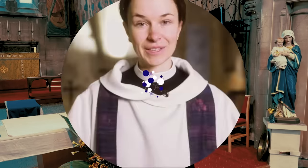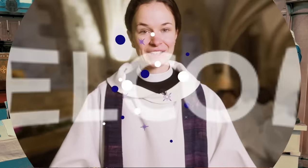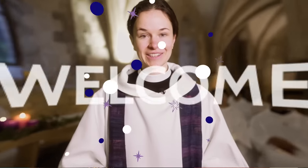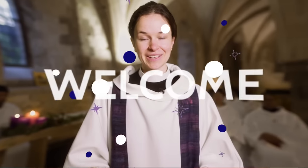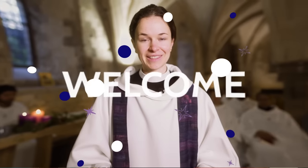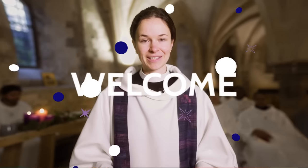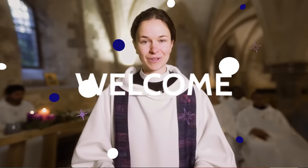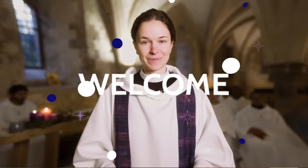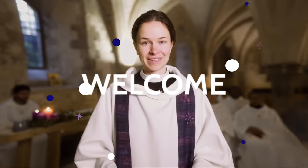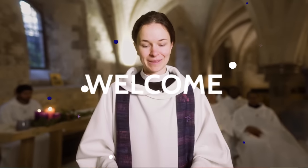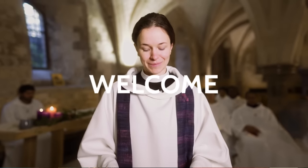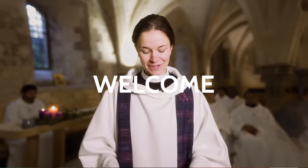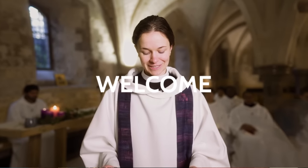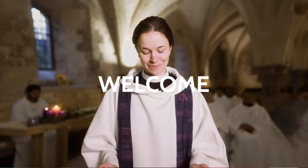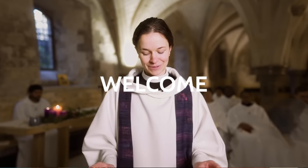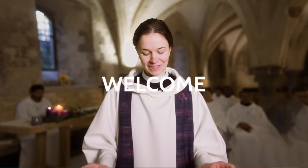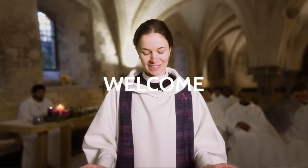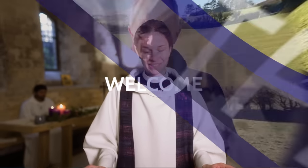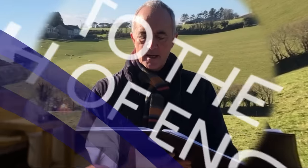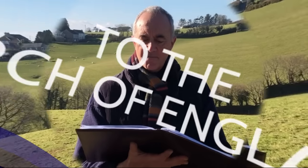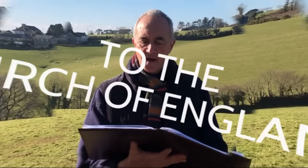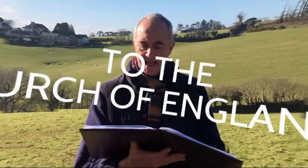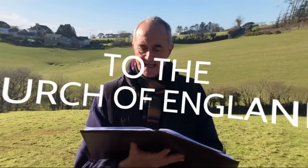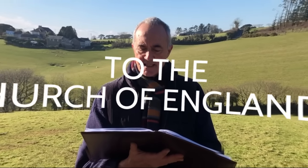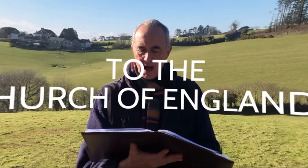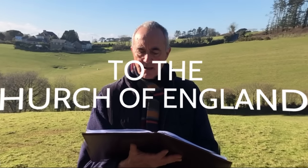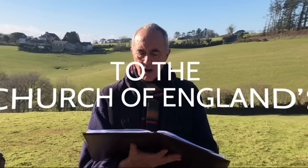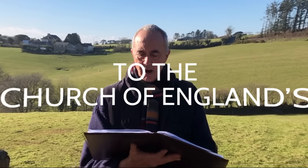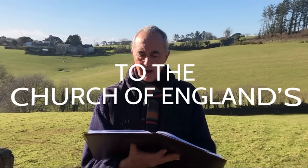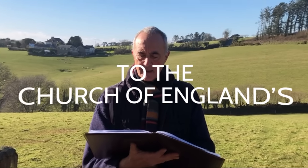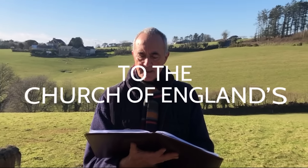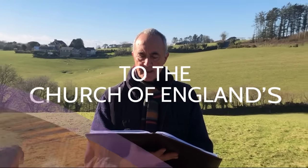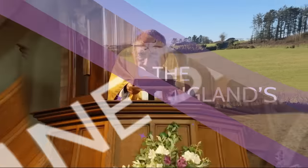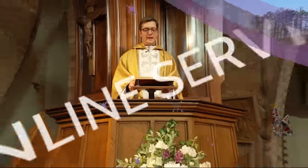With God, nothing will be impossible. For he is our God.